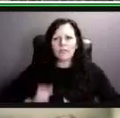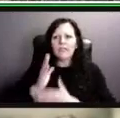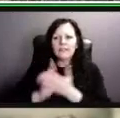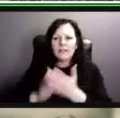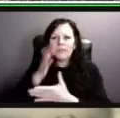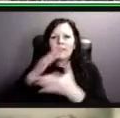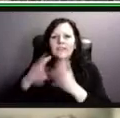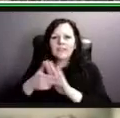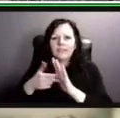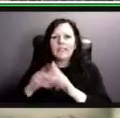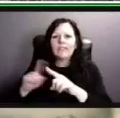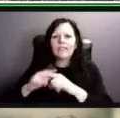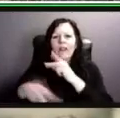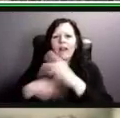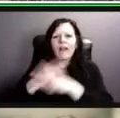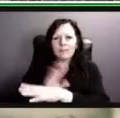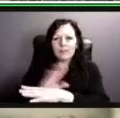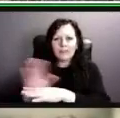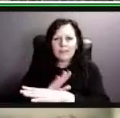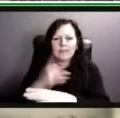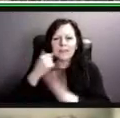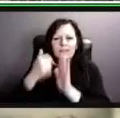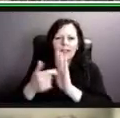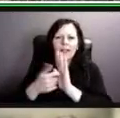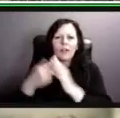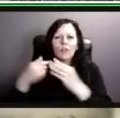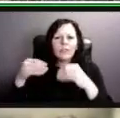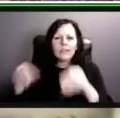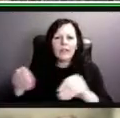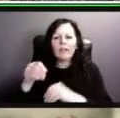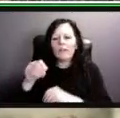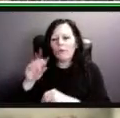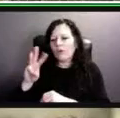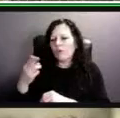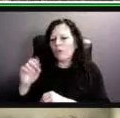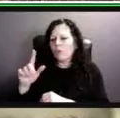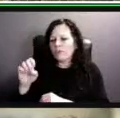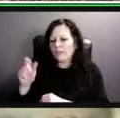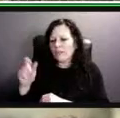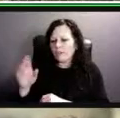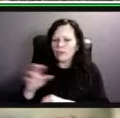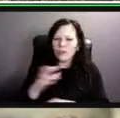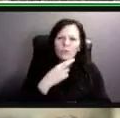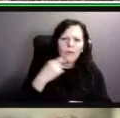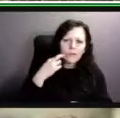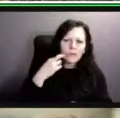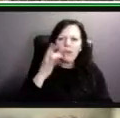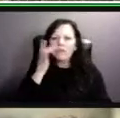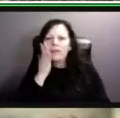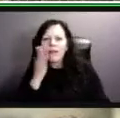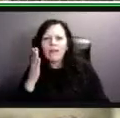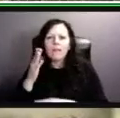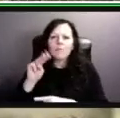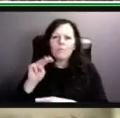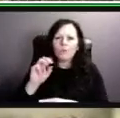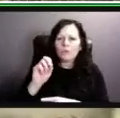DIFFERENTIATE BY TYPE OF COMMERCIAL CUSTOMER. SOME DIFFERENTIATE BY TYPE OF